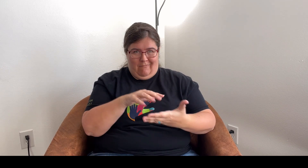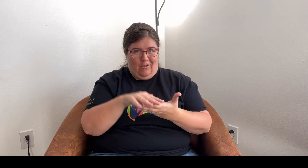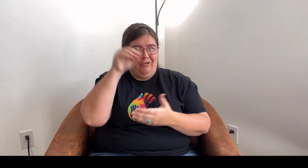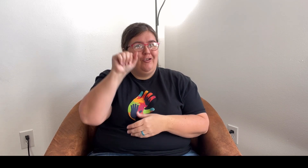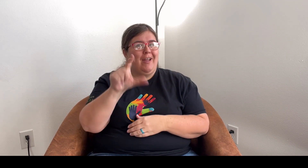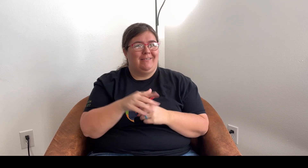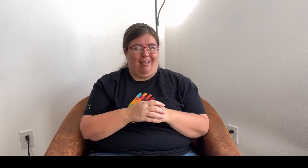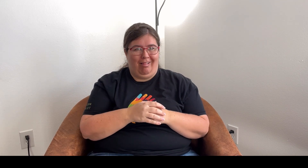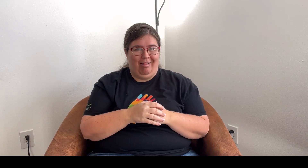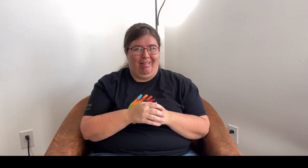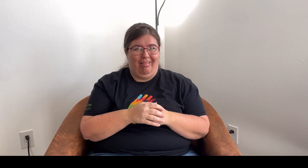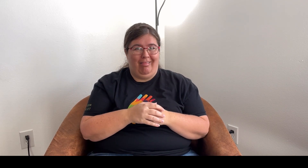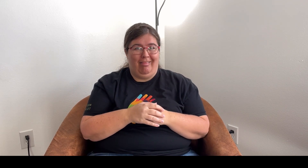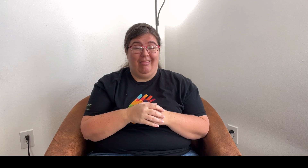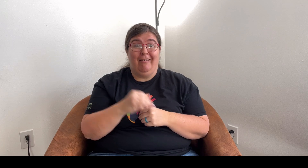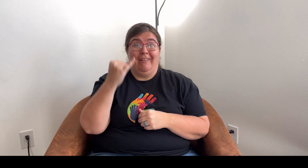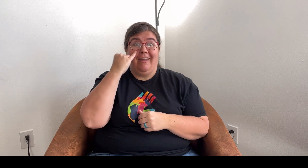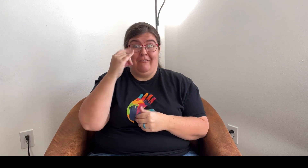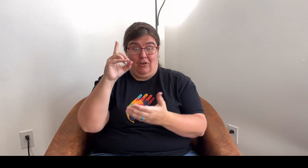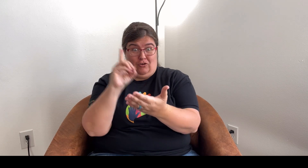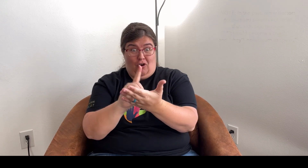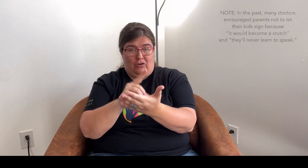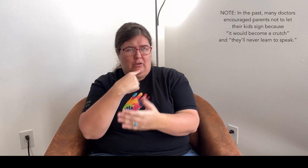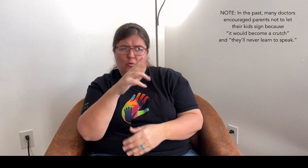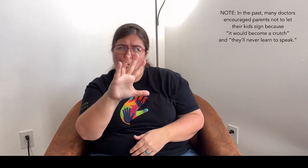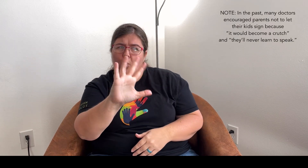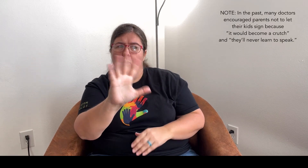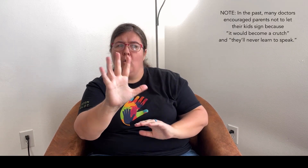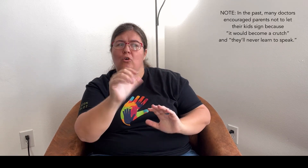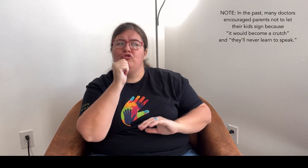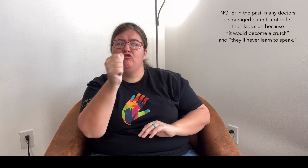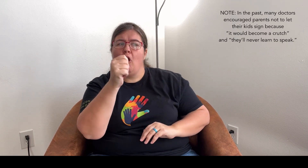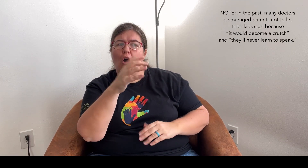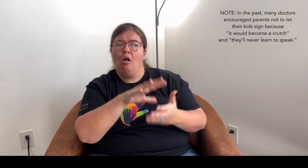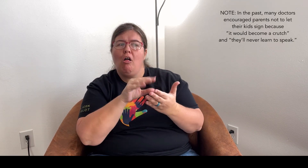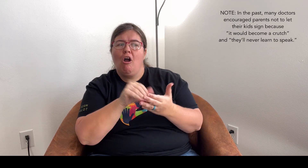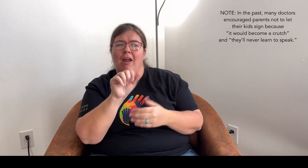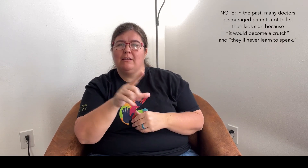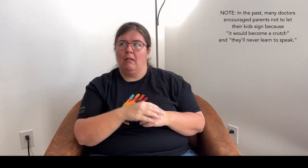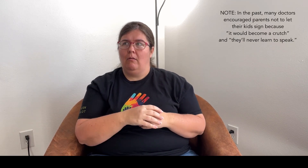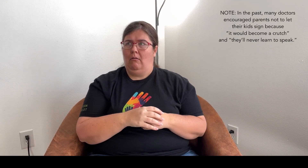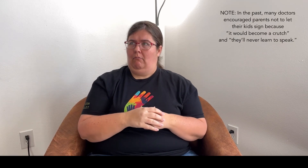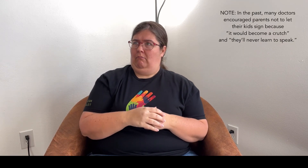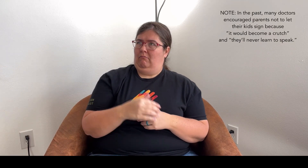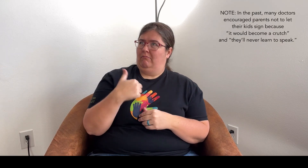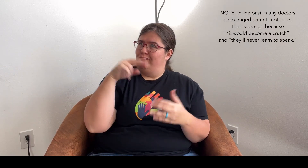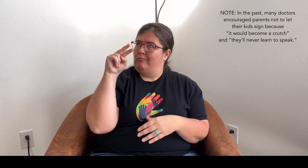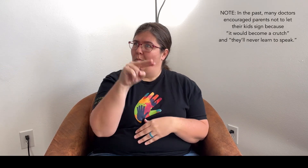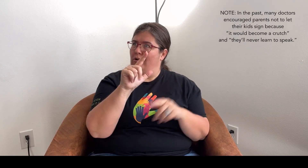know to start learning sign. If the doctors say "Wait, don't learn sign" (like in the past),